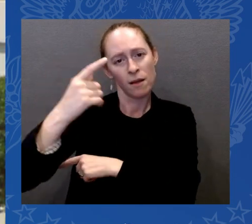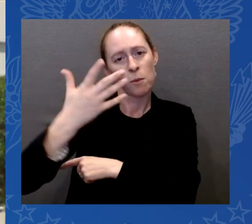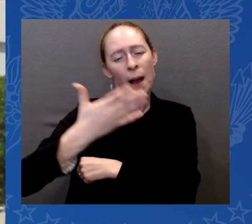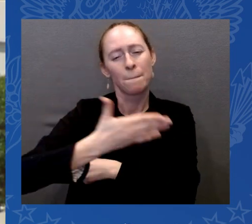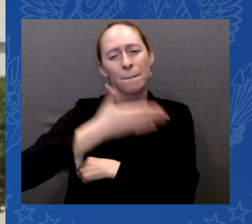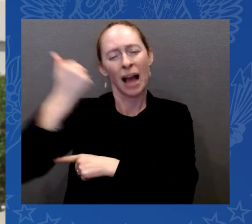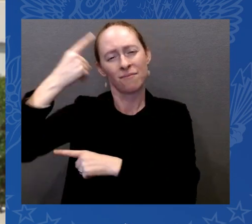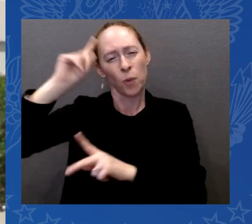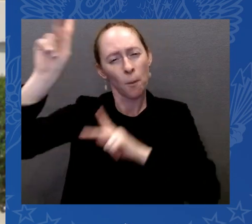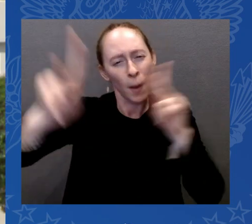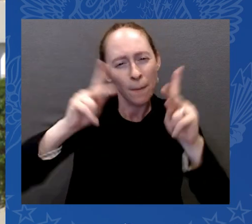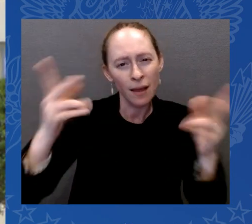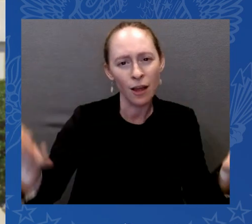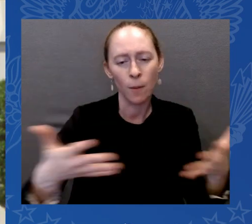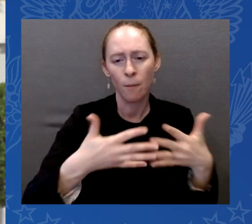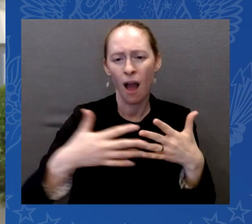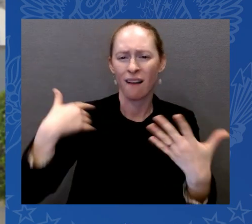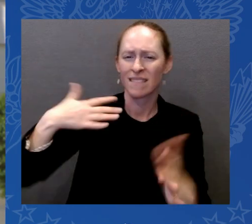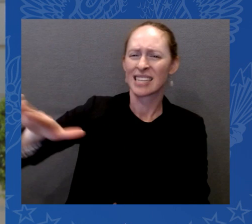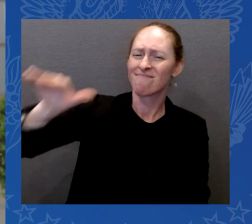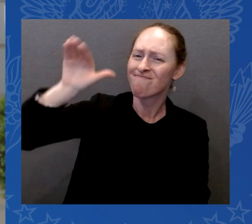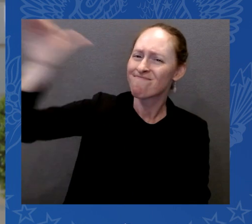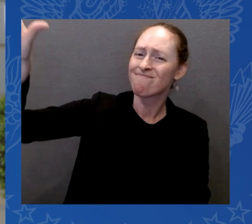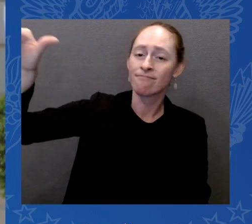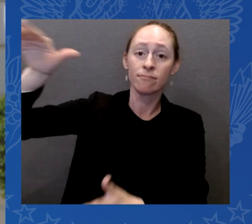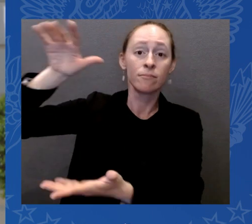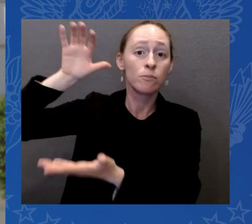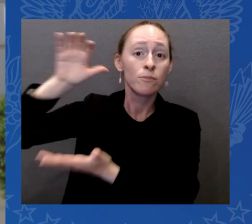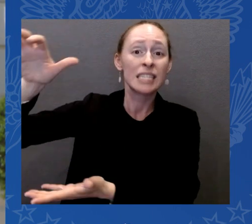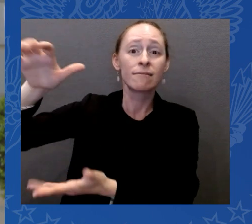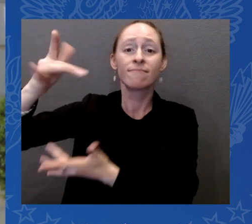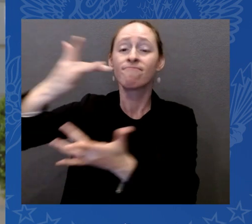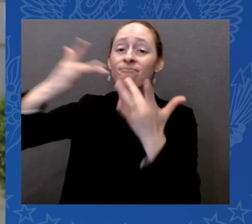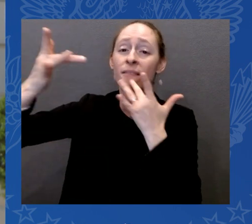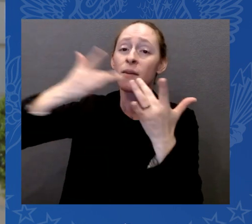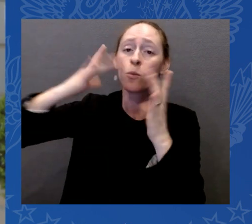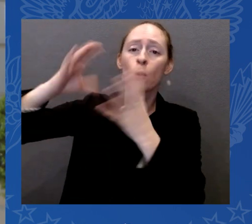Not this year. Not this time. Not now."